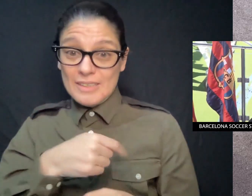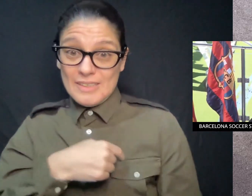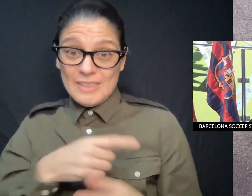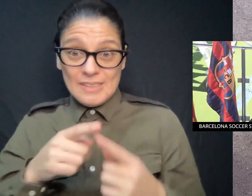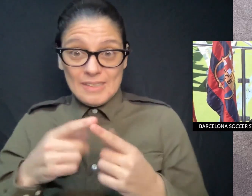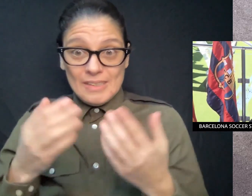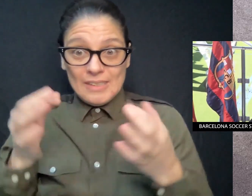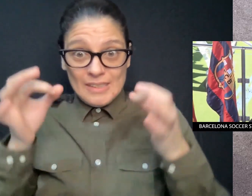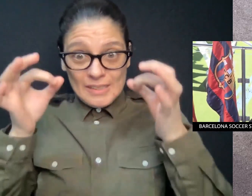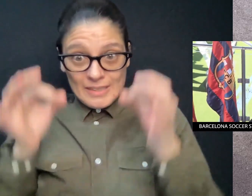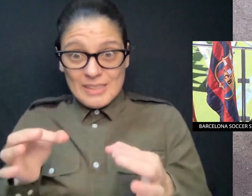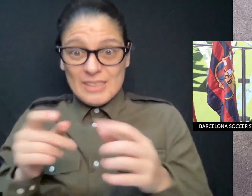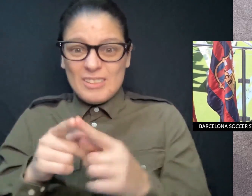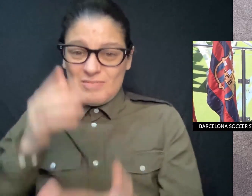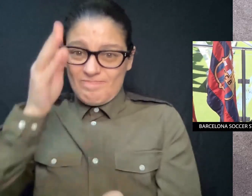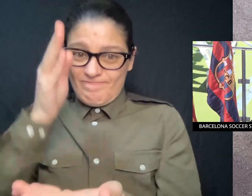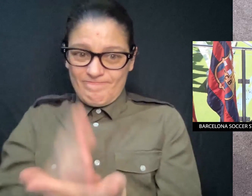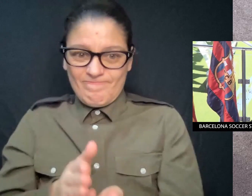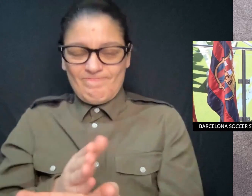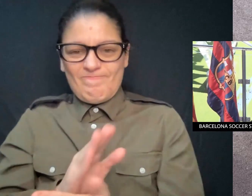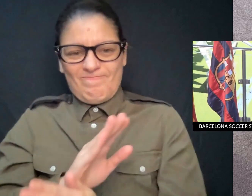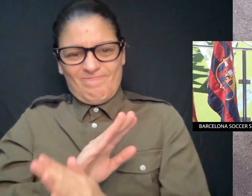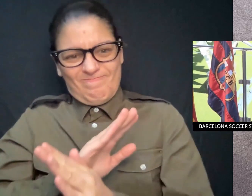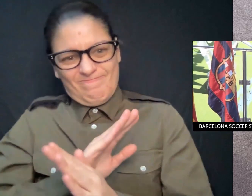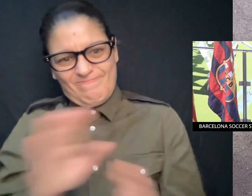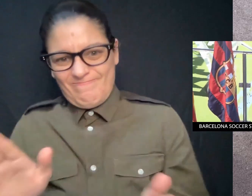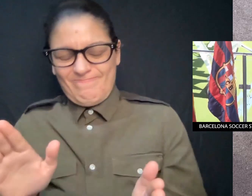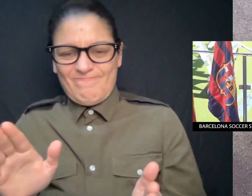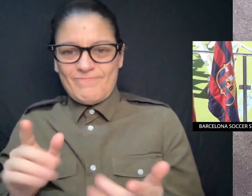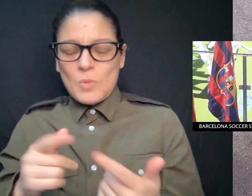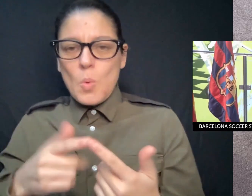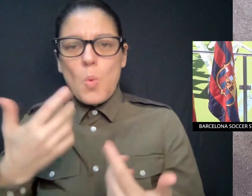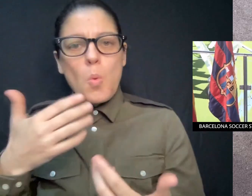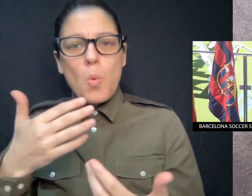but he was recently diagnosed with a heart condition he said this was the hardest